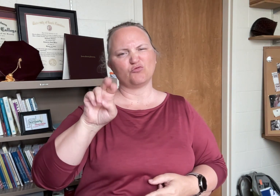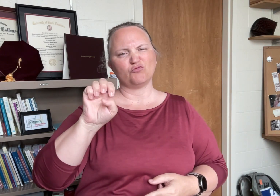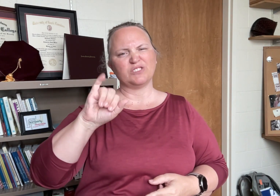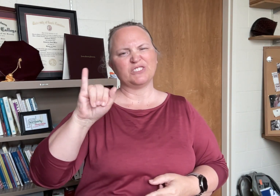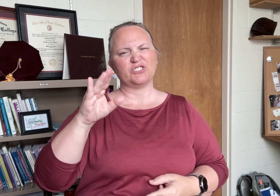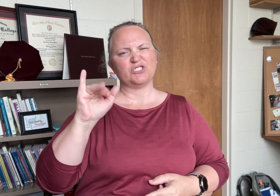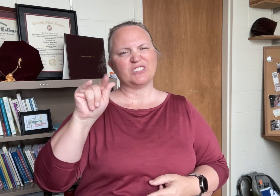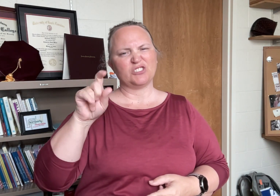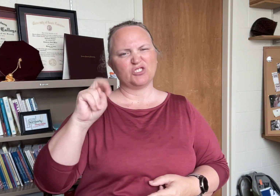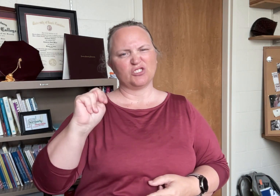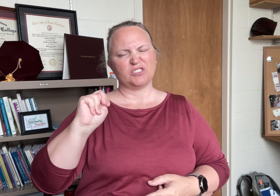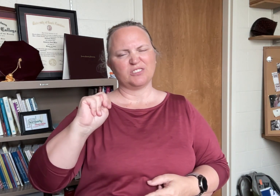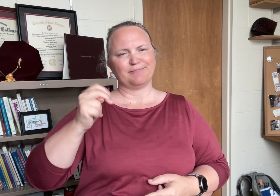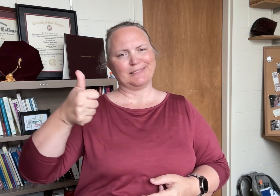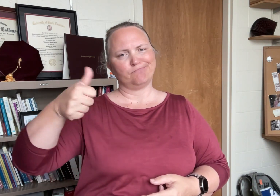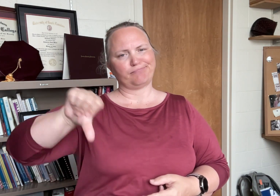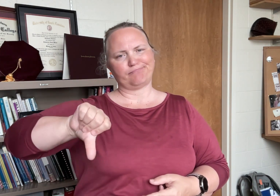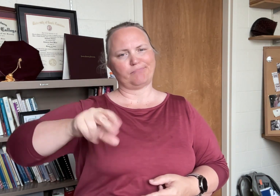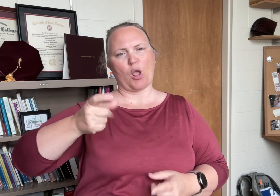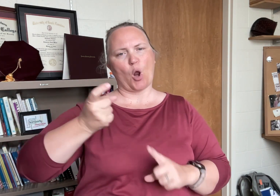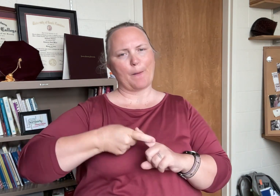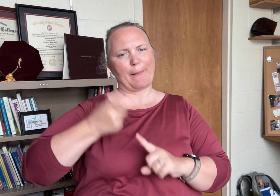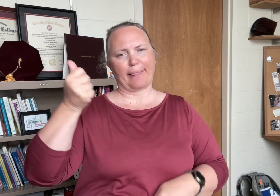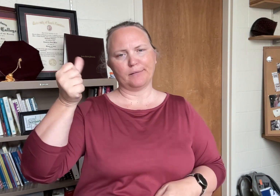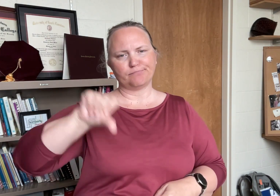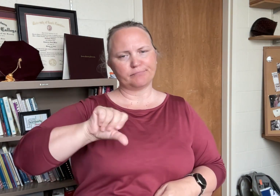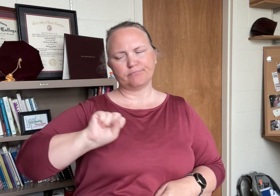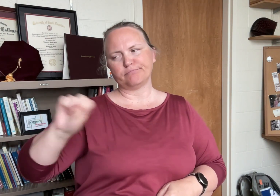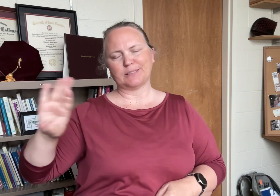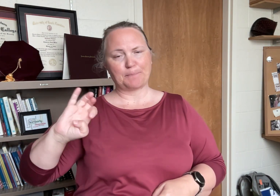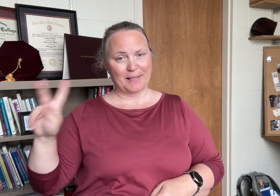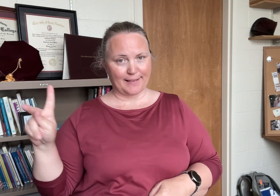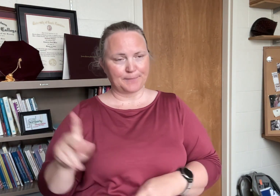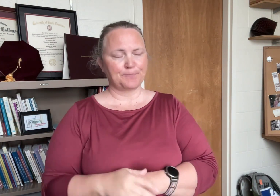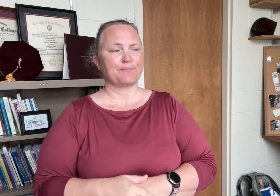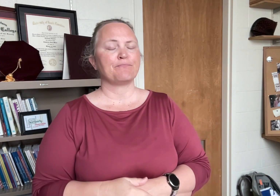It's an automatic rejection based on not meeting the scope of the journal or the standards.